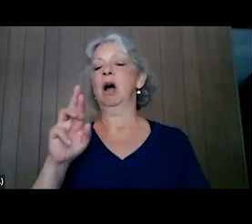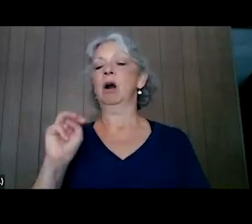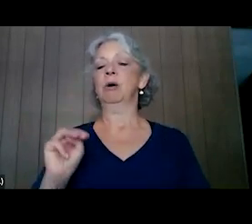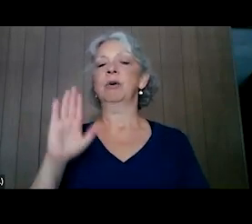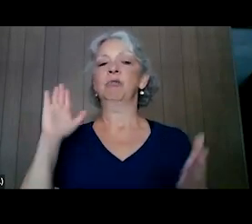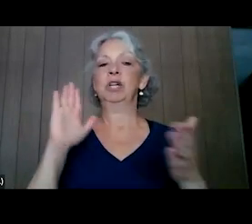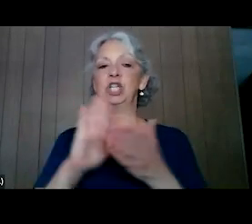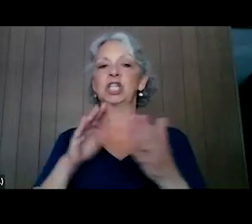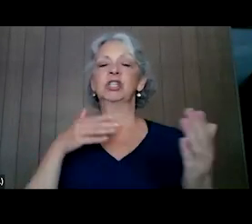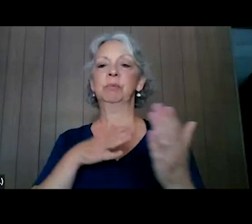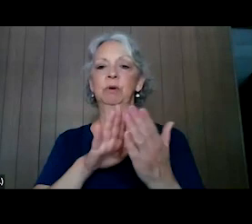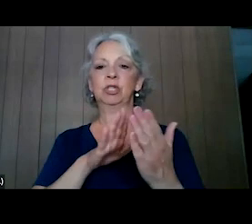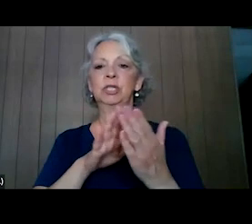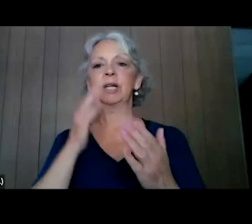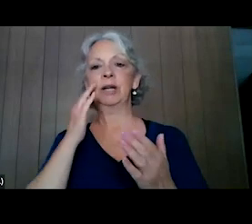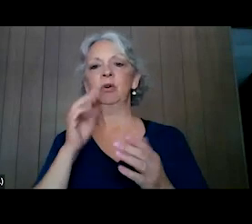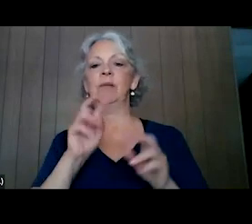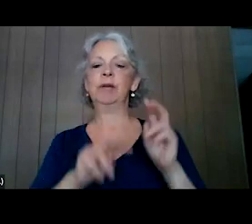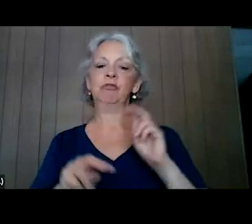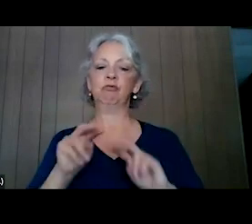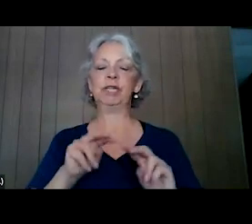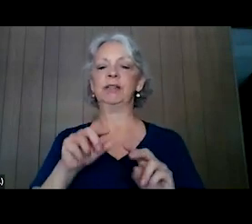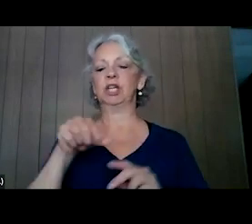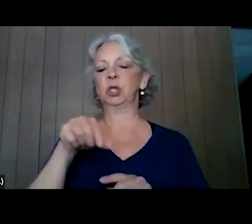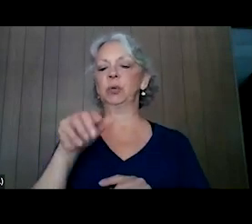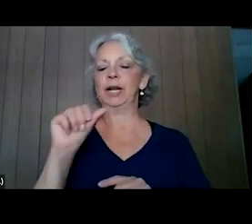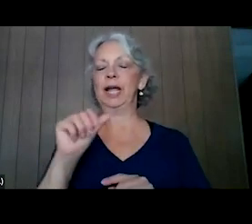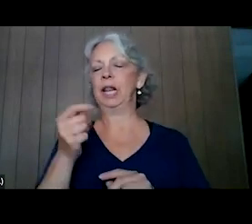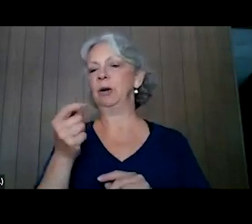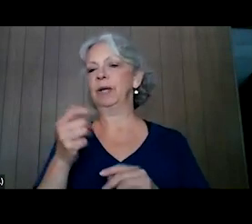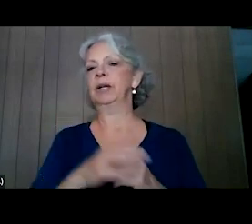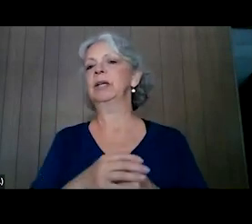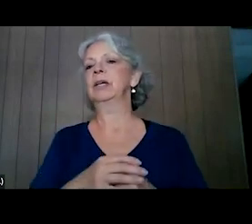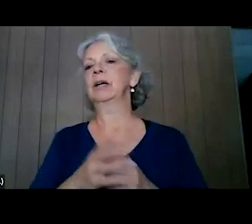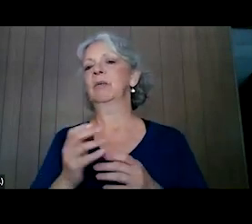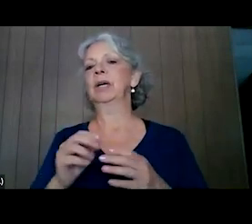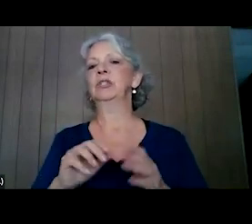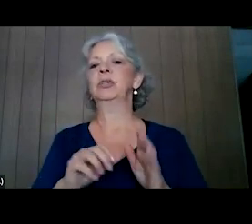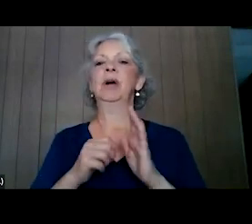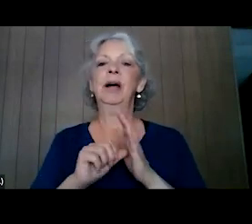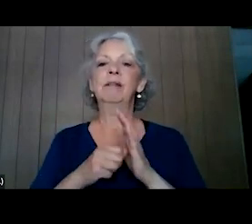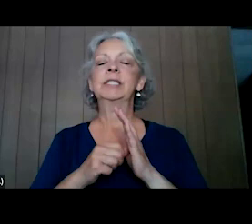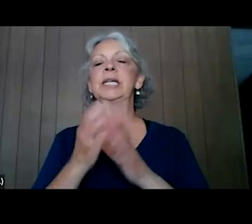I know I've been looking at the Q&A a little bit, and just wanted to also just highlight some of the questions I saw so far.